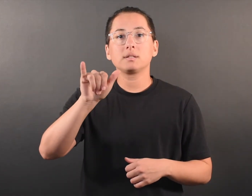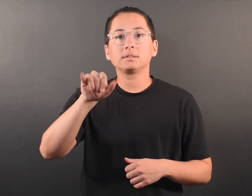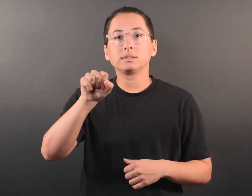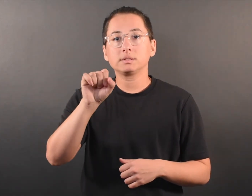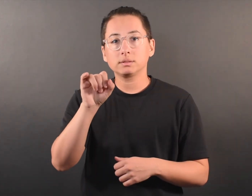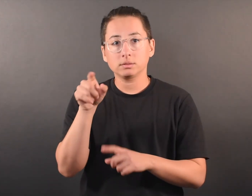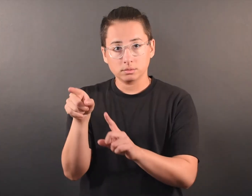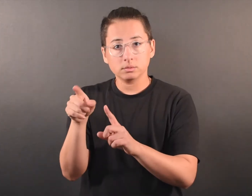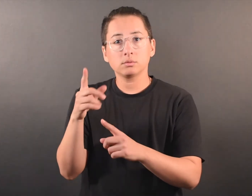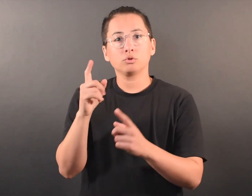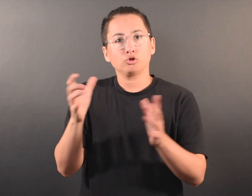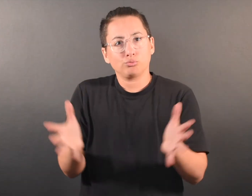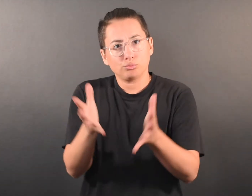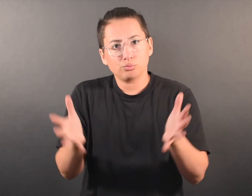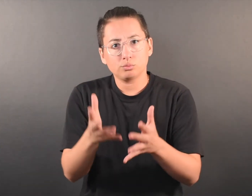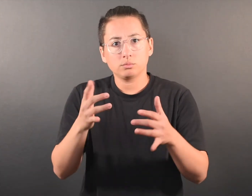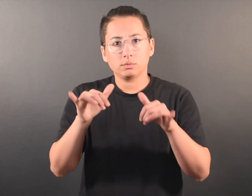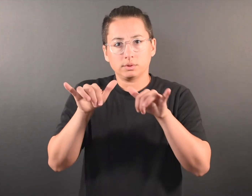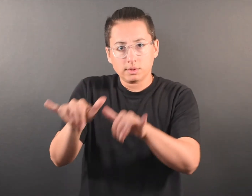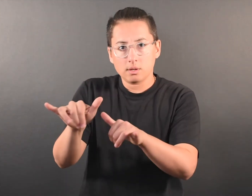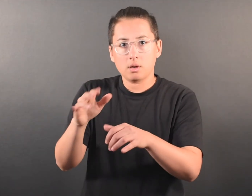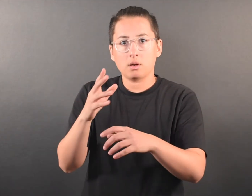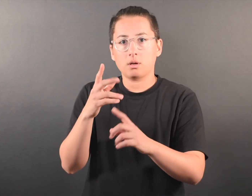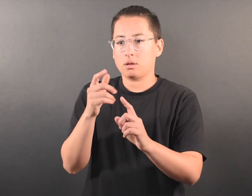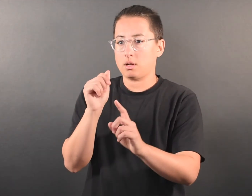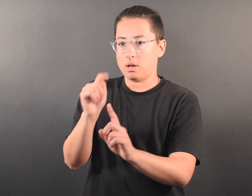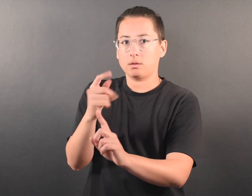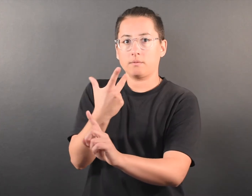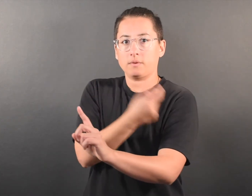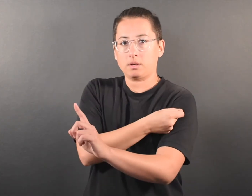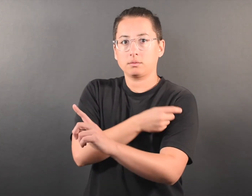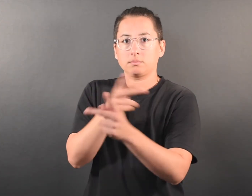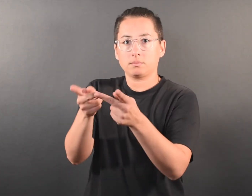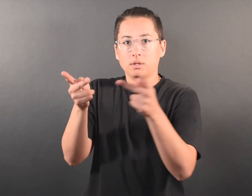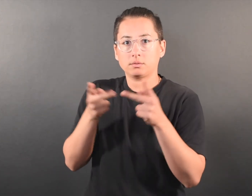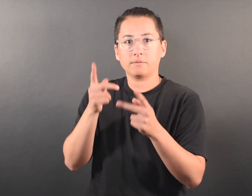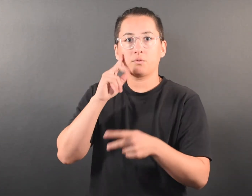encouraged to remain after vaccination for 30 minutes for observation.